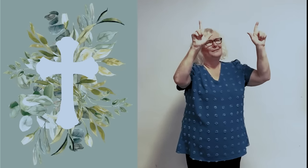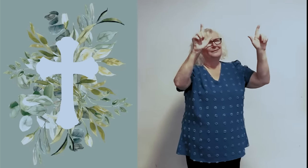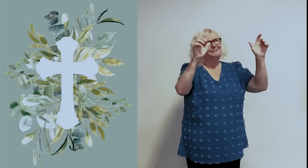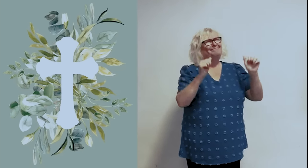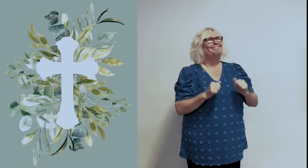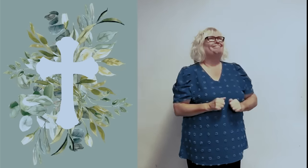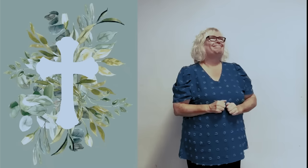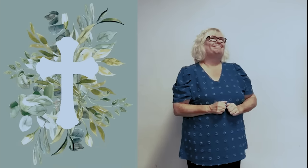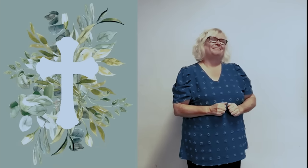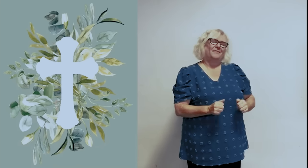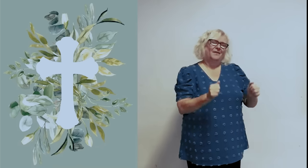Amen.